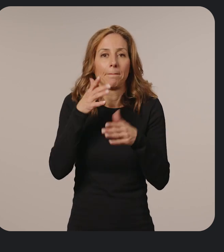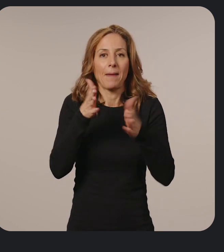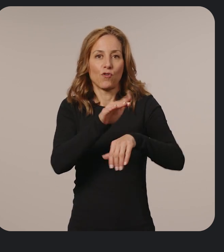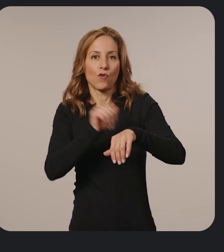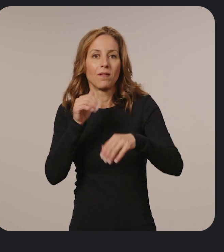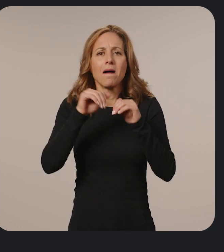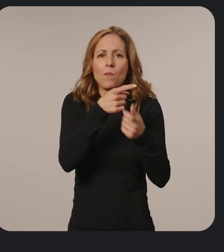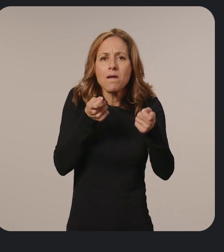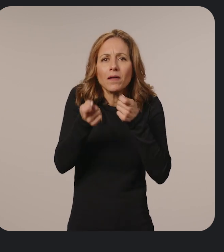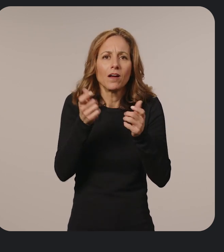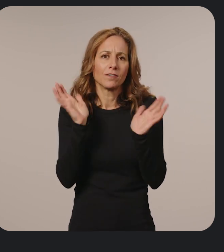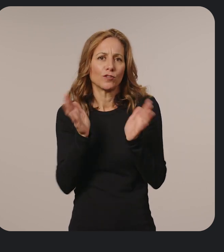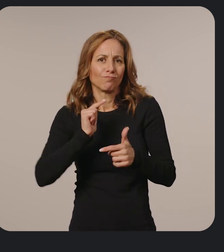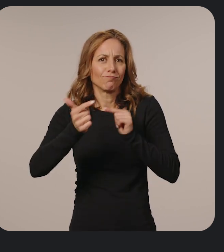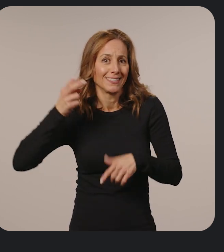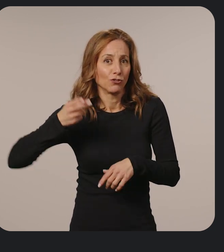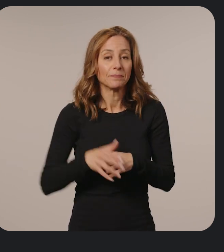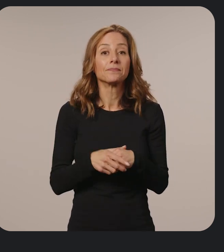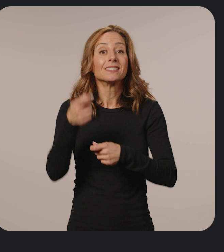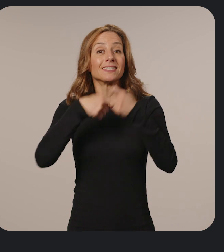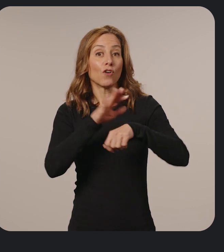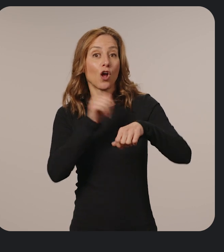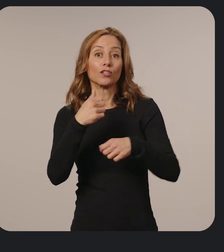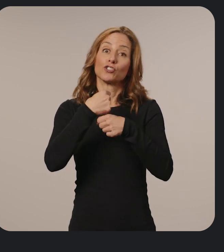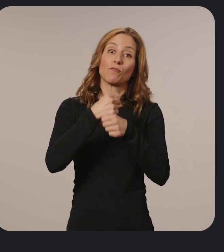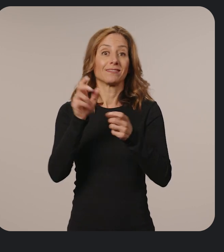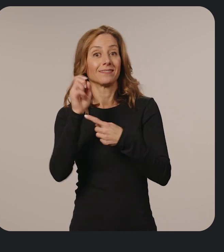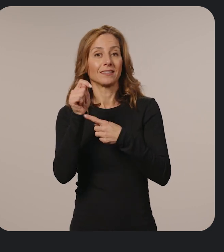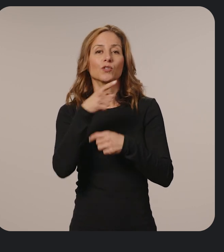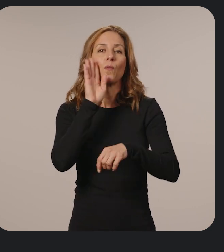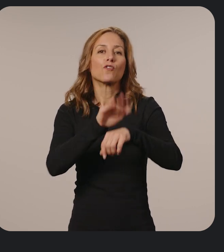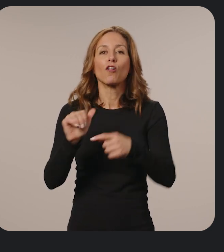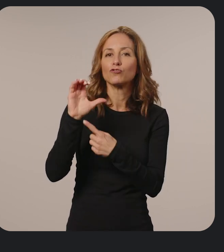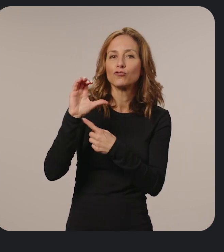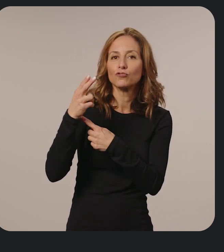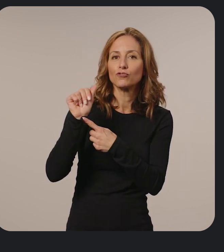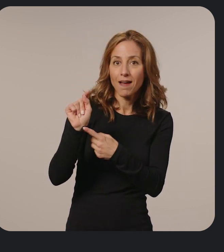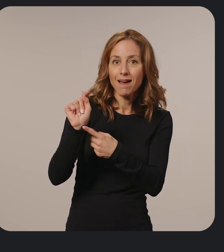Instead of calling generate text, you'll call chat. And you'll send a message to the API to start your conversation.